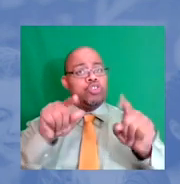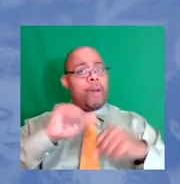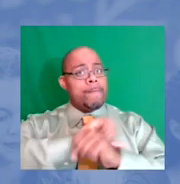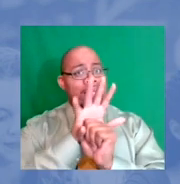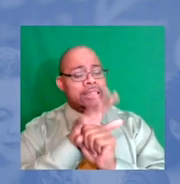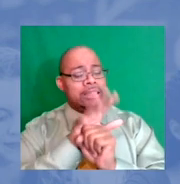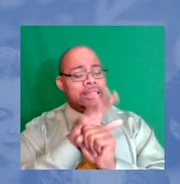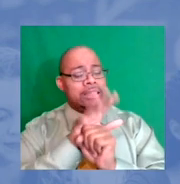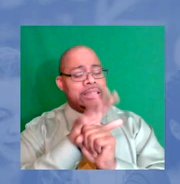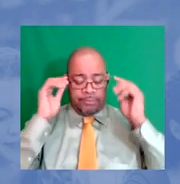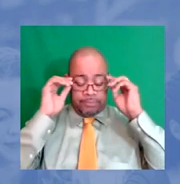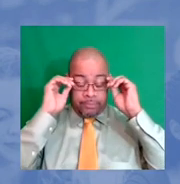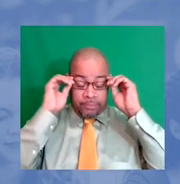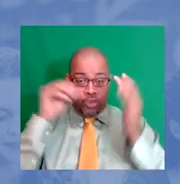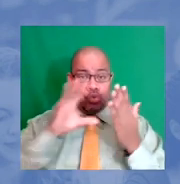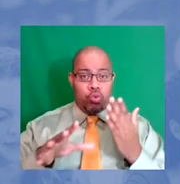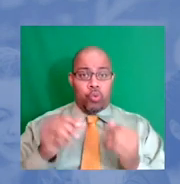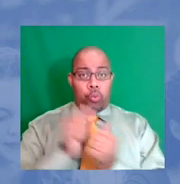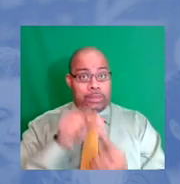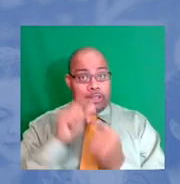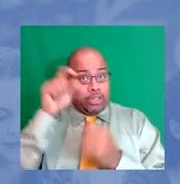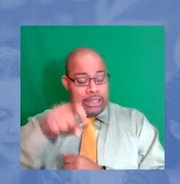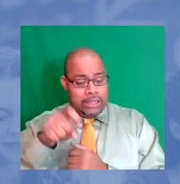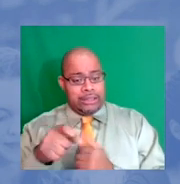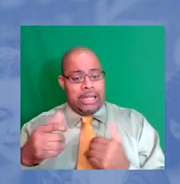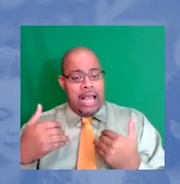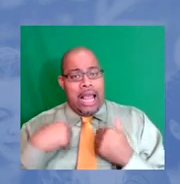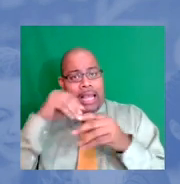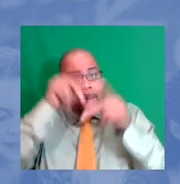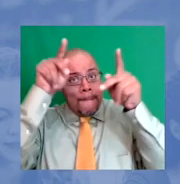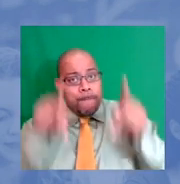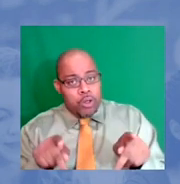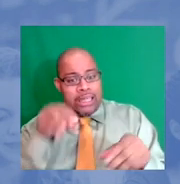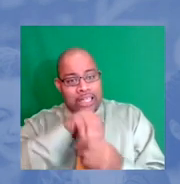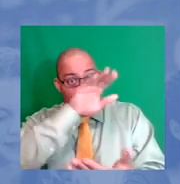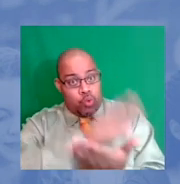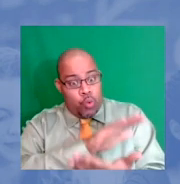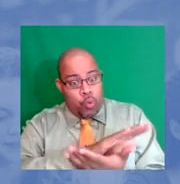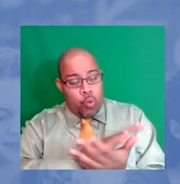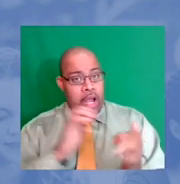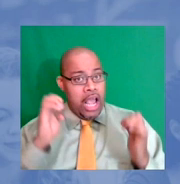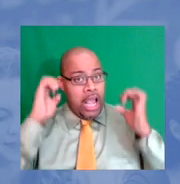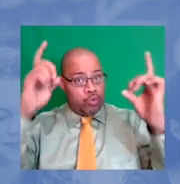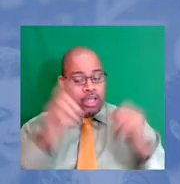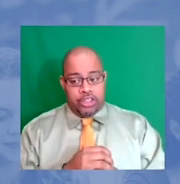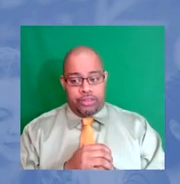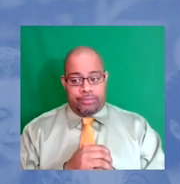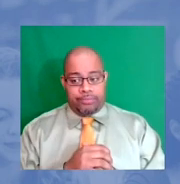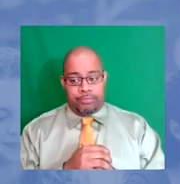WITH SPECIAL NEEDS HAD IN PERSON, IN SCHOOL EDUCATION EVERY DAY WHERE POSSIBLE.